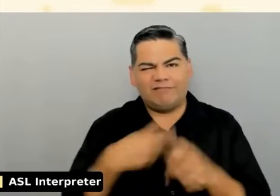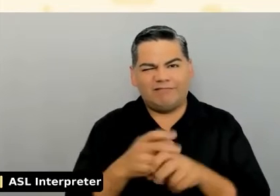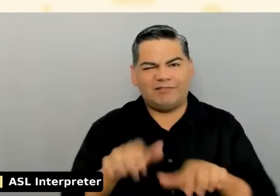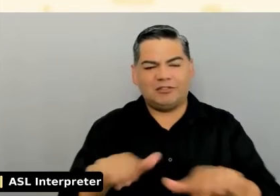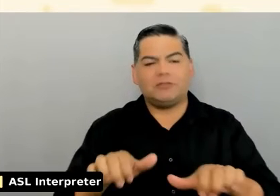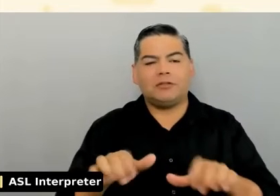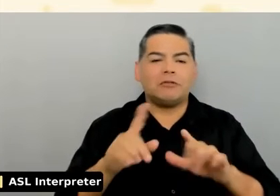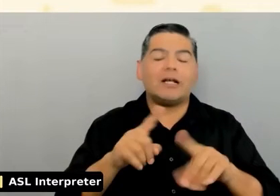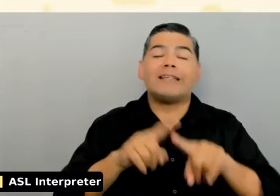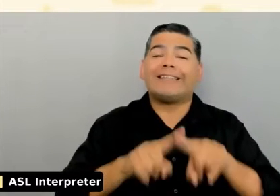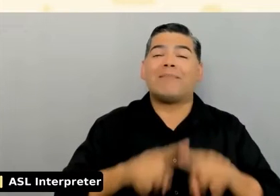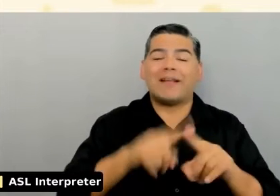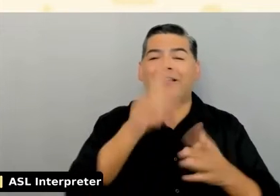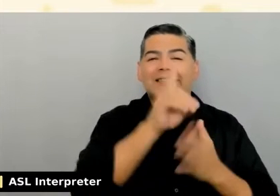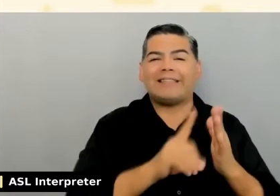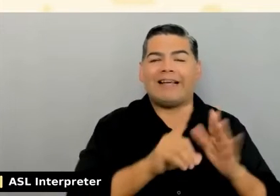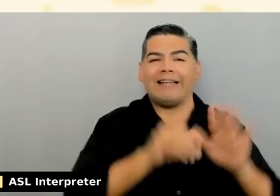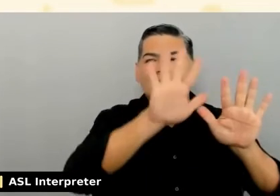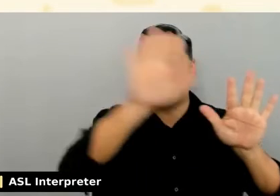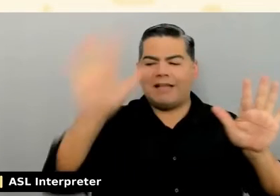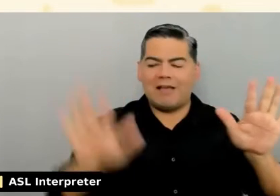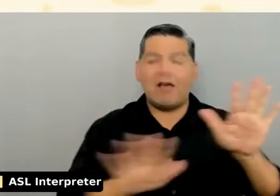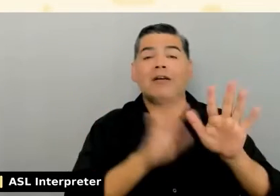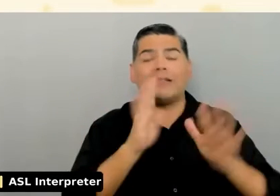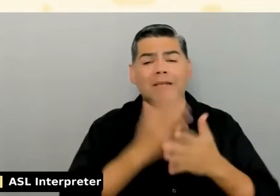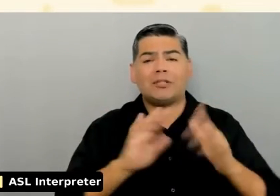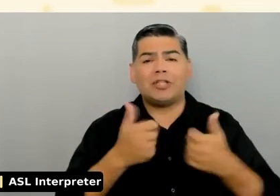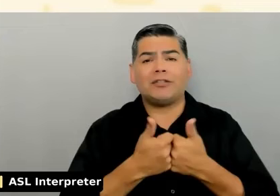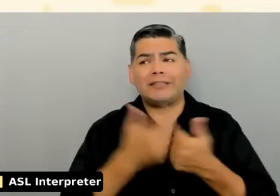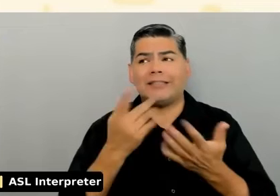that one often comes across and one needs to adjust the layout.